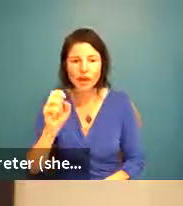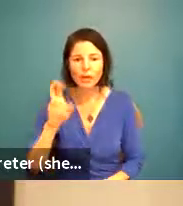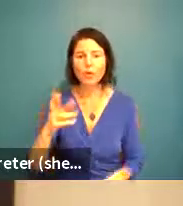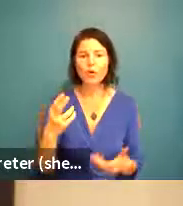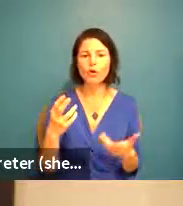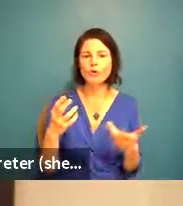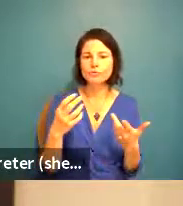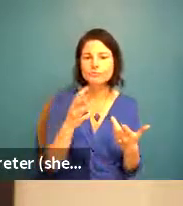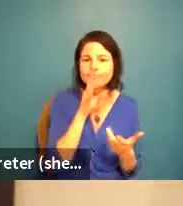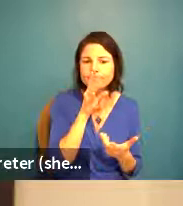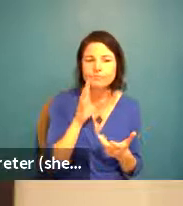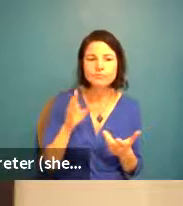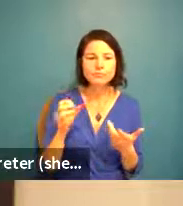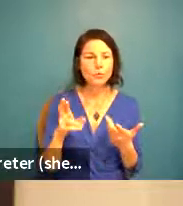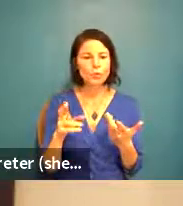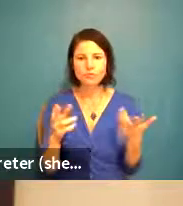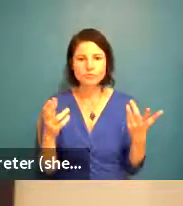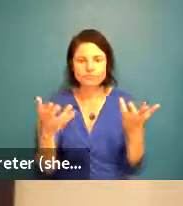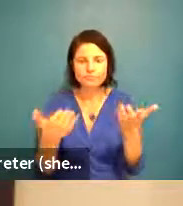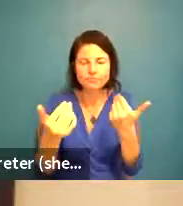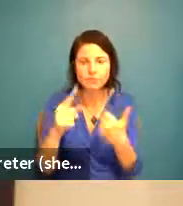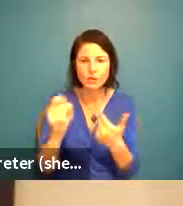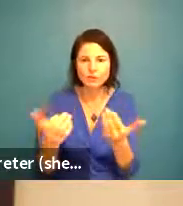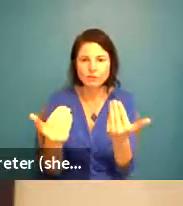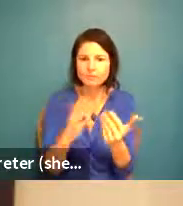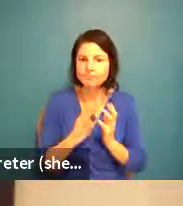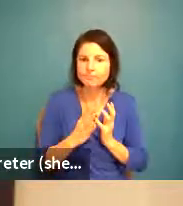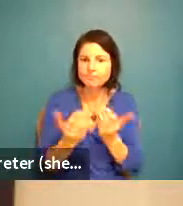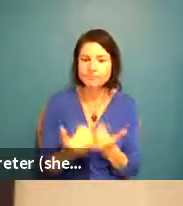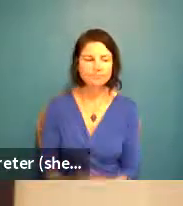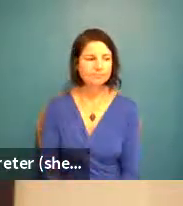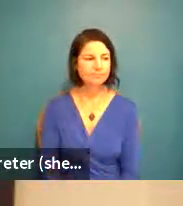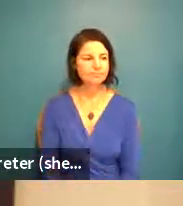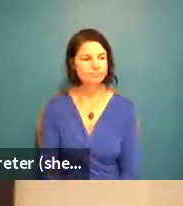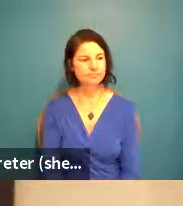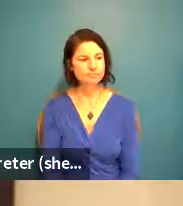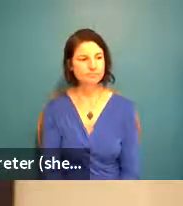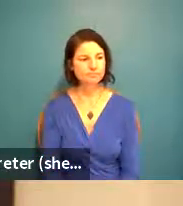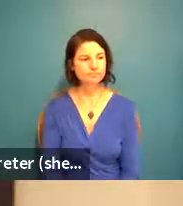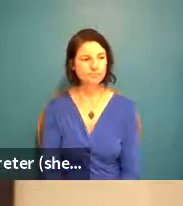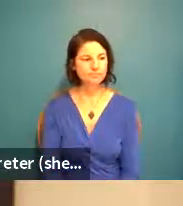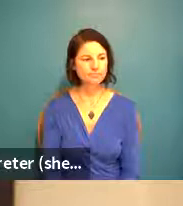it for you. Okay, well, hearing no questions.